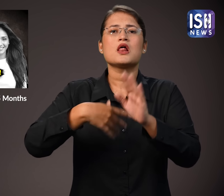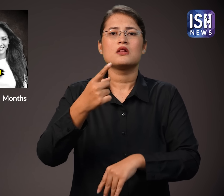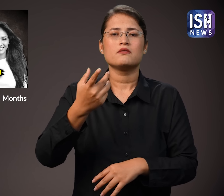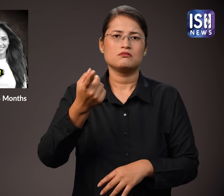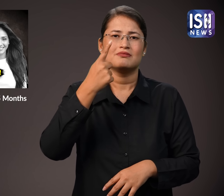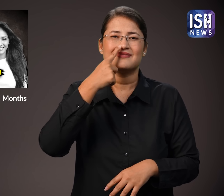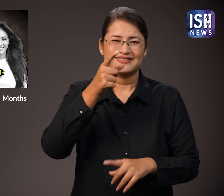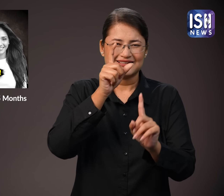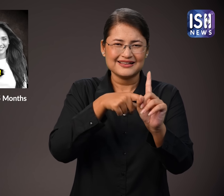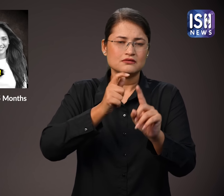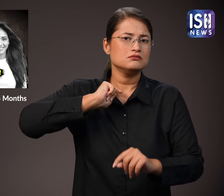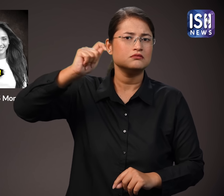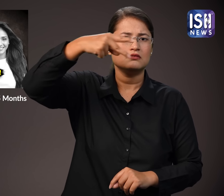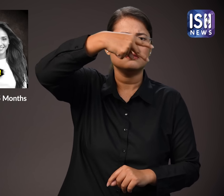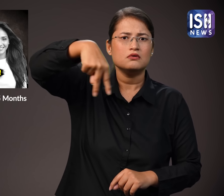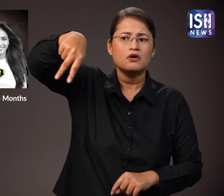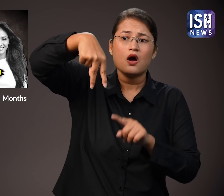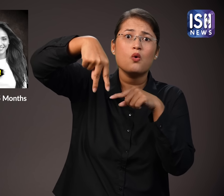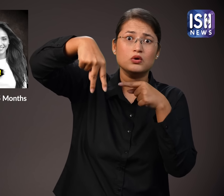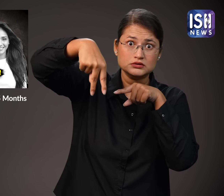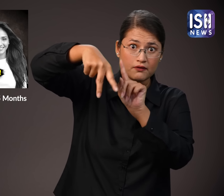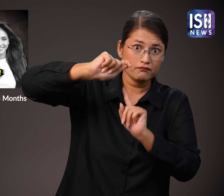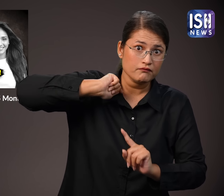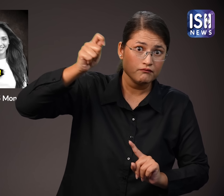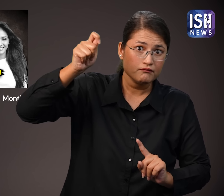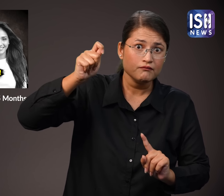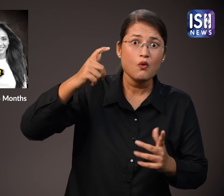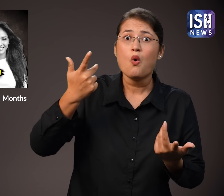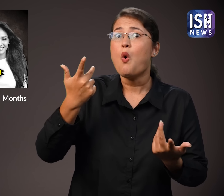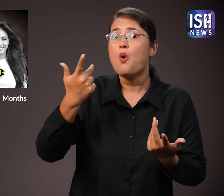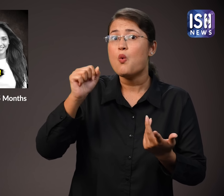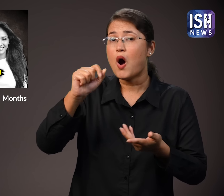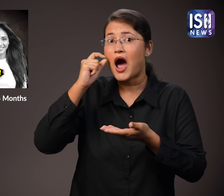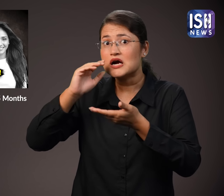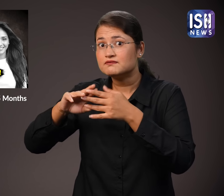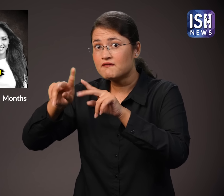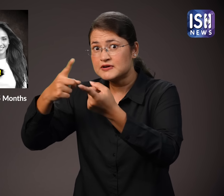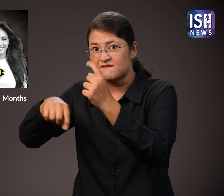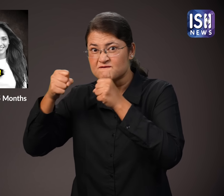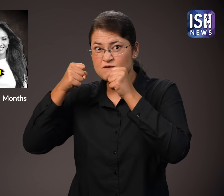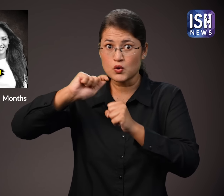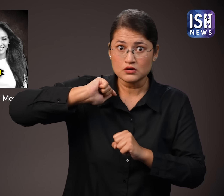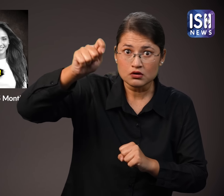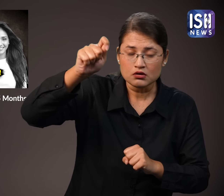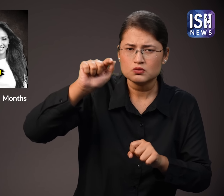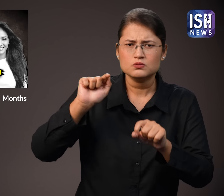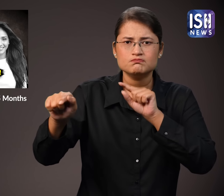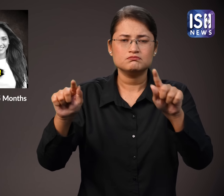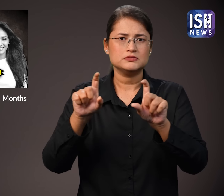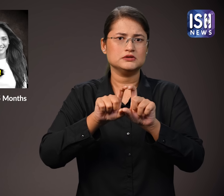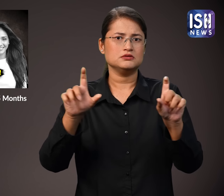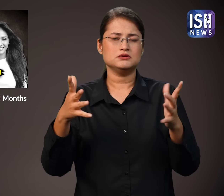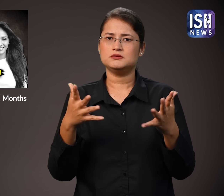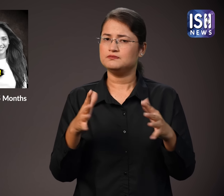Twisha was later found hanging. Whether she died by suicide or was killed and made to appear hanging remains unclear.